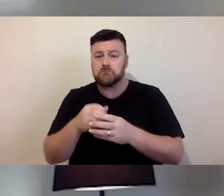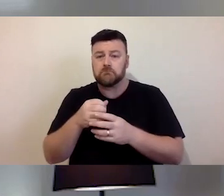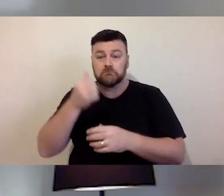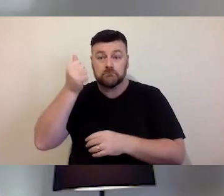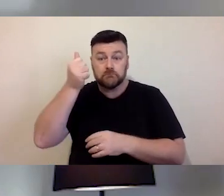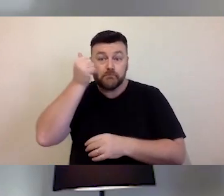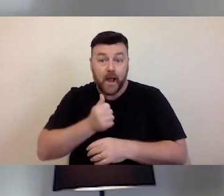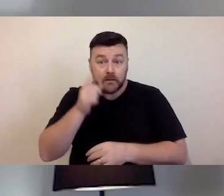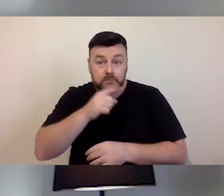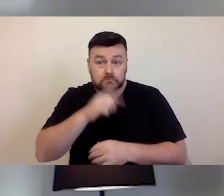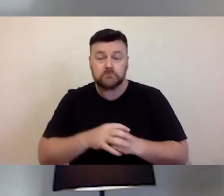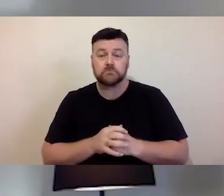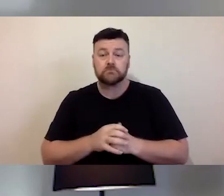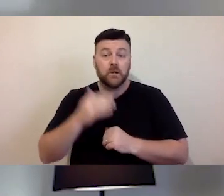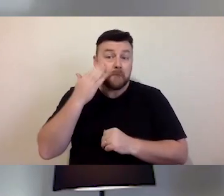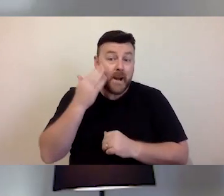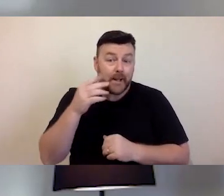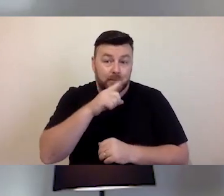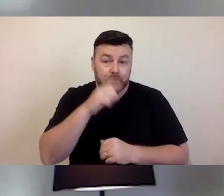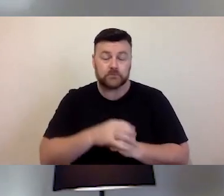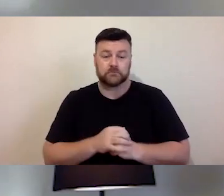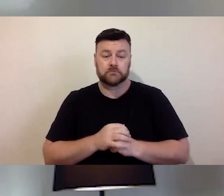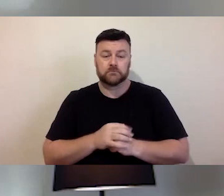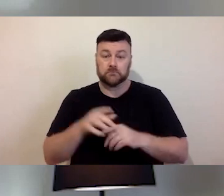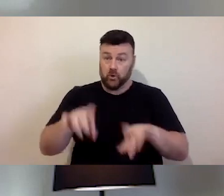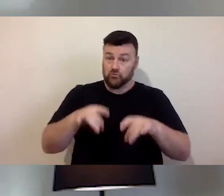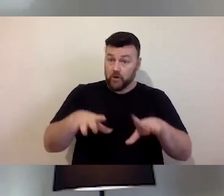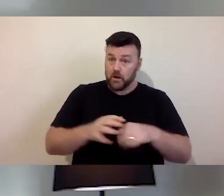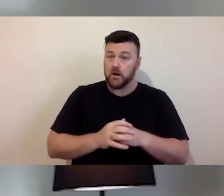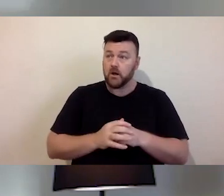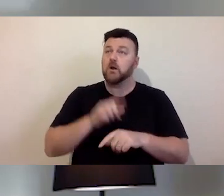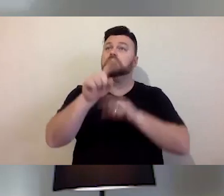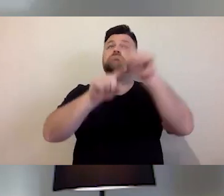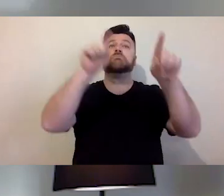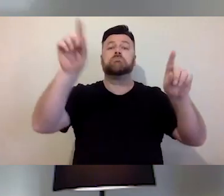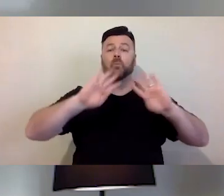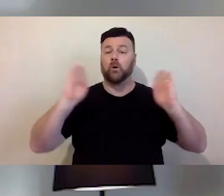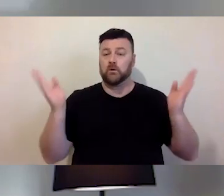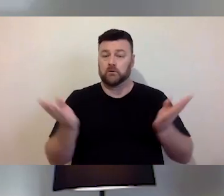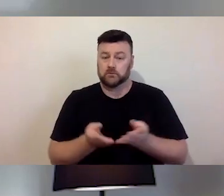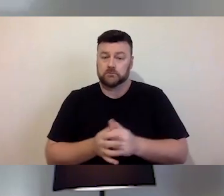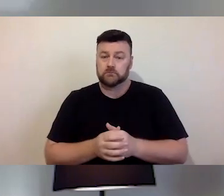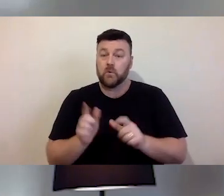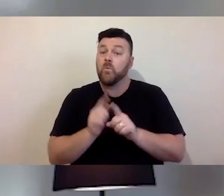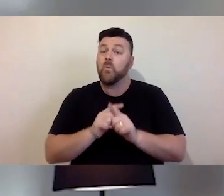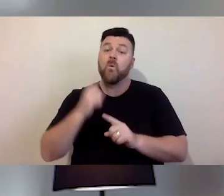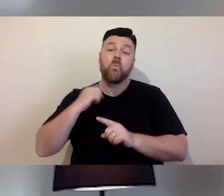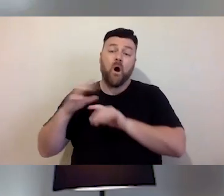and the world. And deaths that have occurred since the colonisation. And